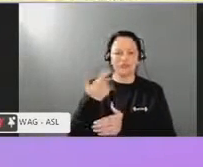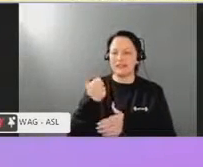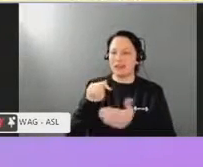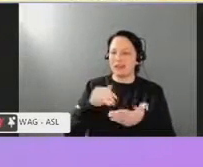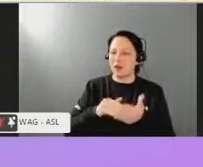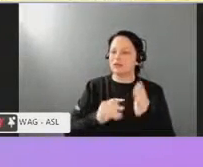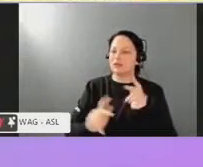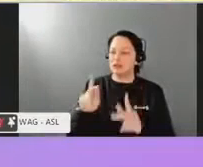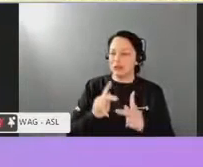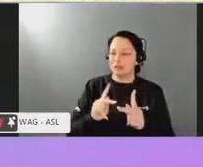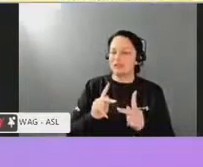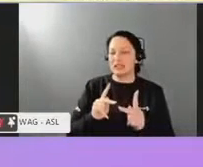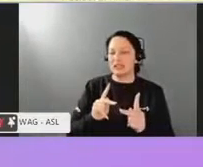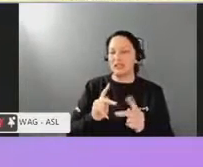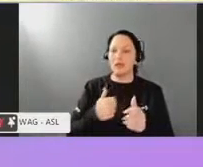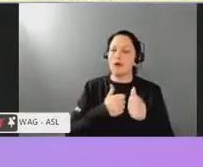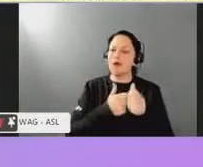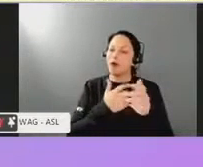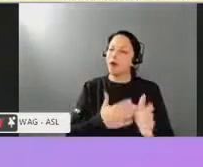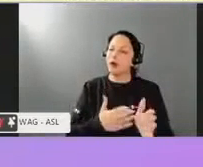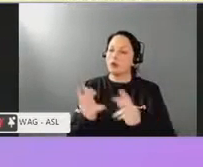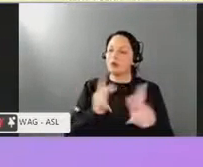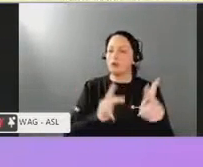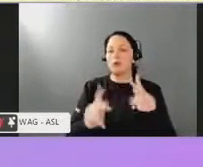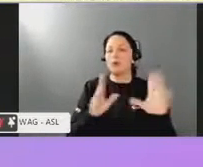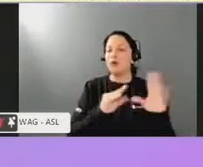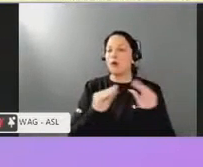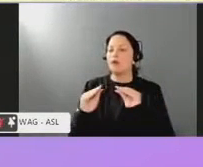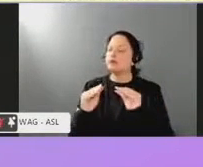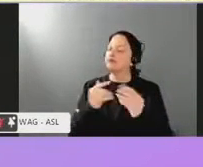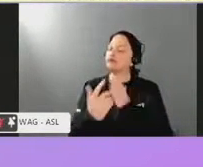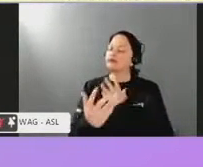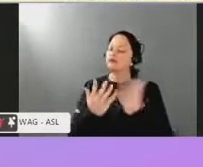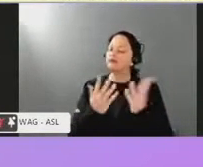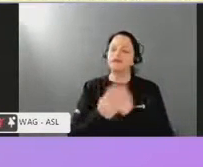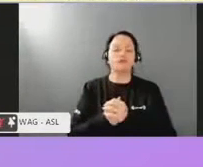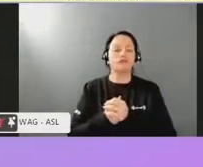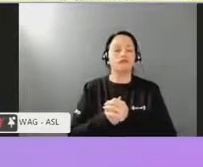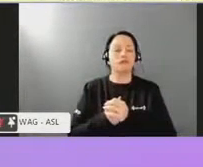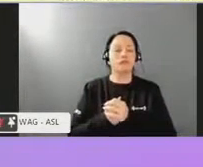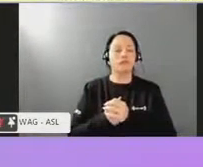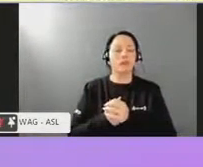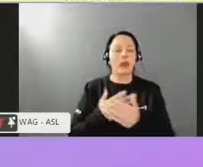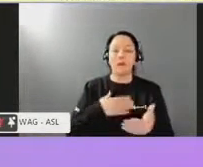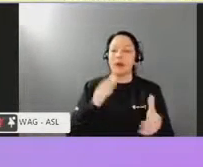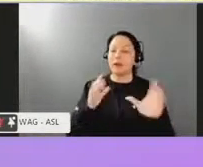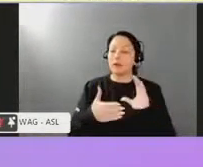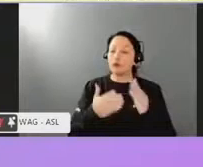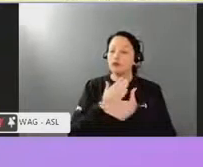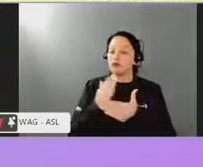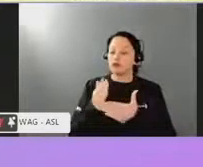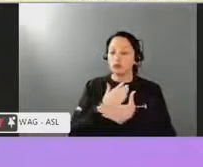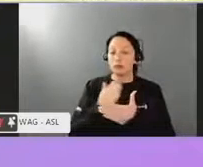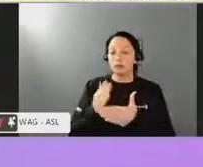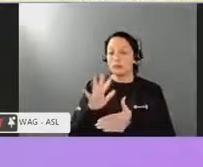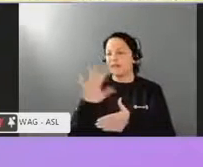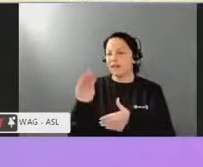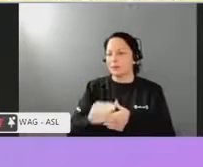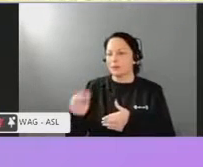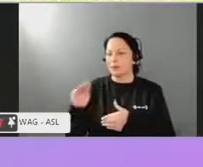that more exciting. Let's say in a year I speak to about 10,000 people followers, people viewers, in conference